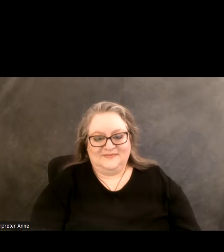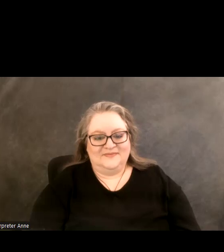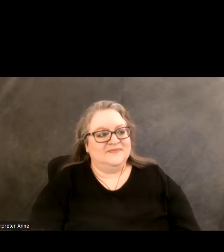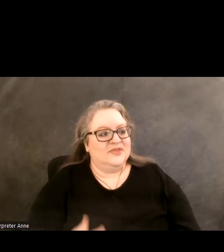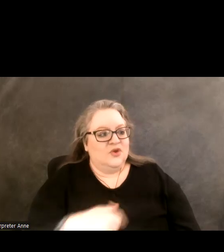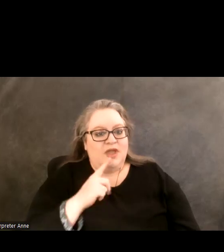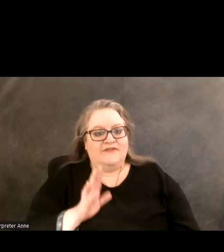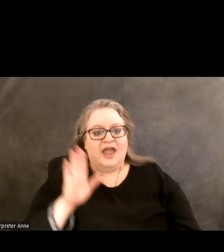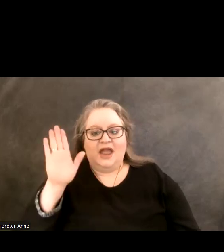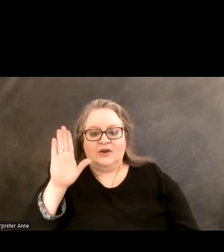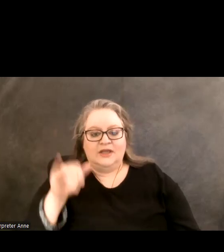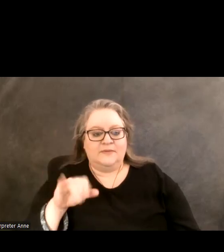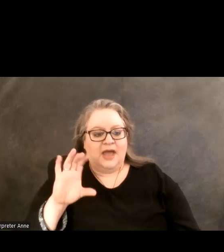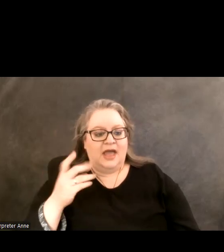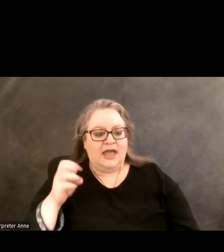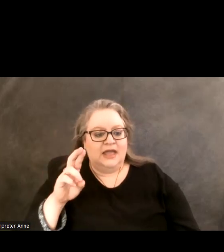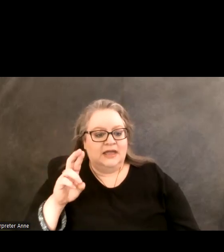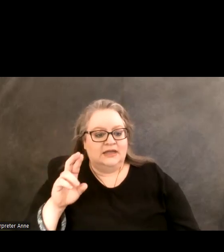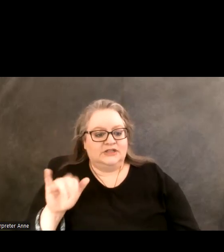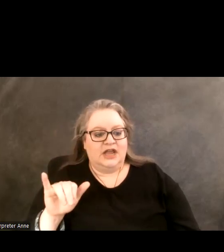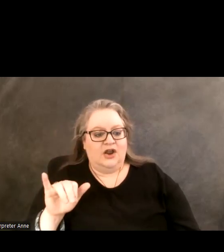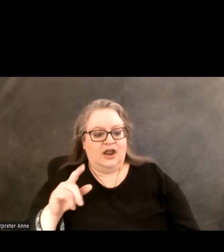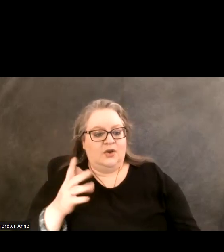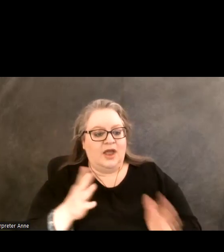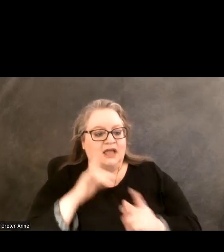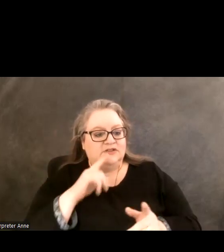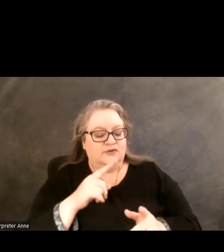raised by Cherry. Can I ask you to unmute and go ahead?